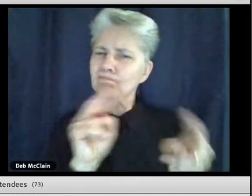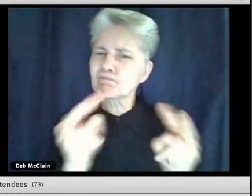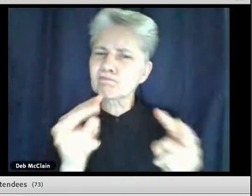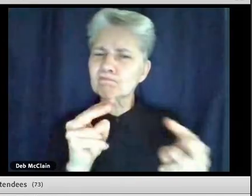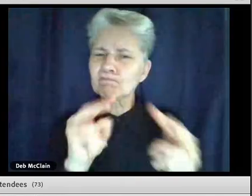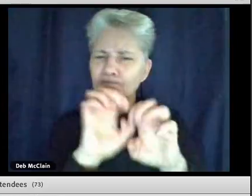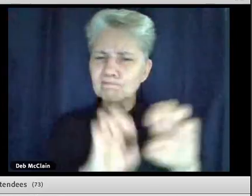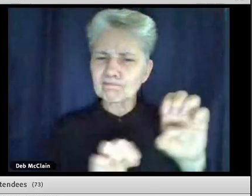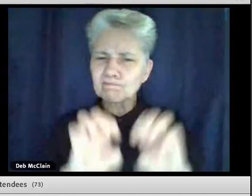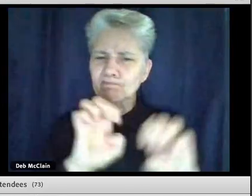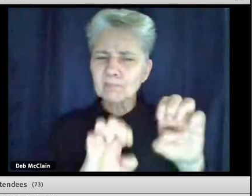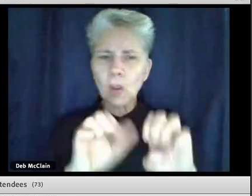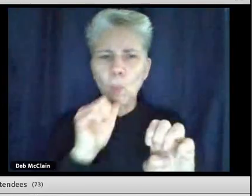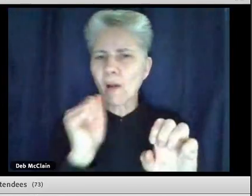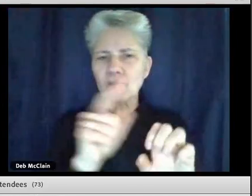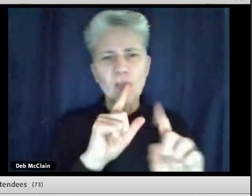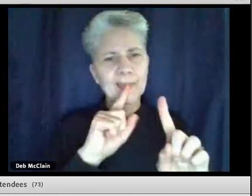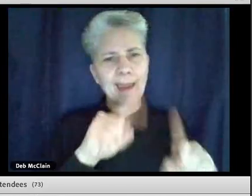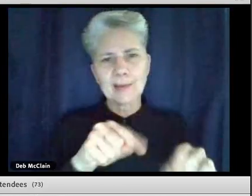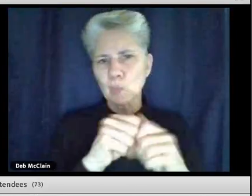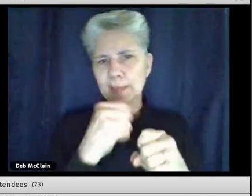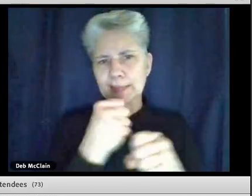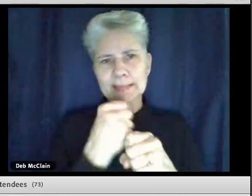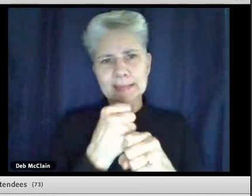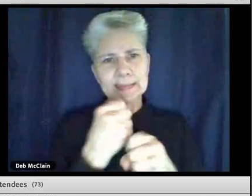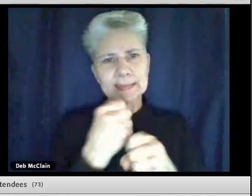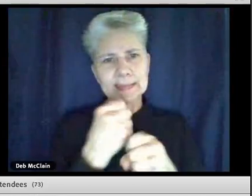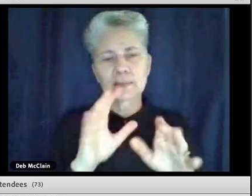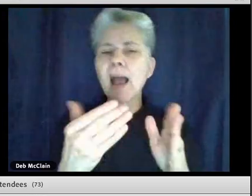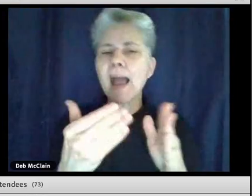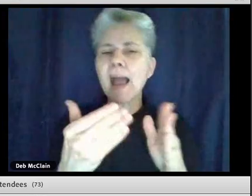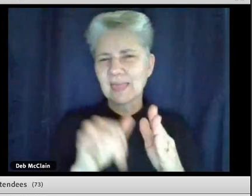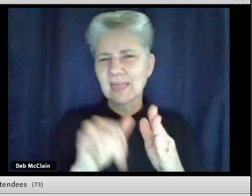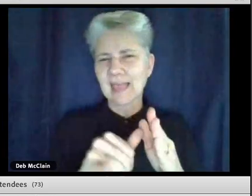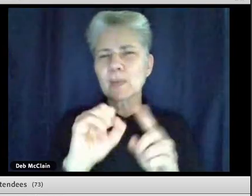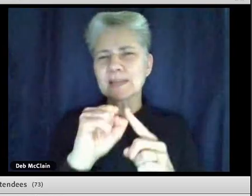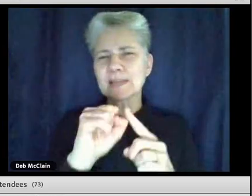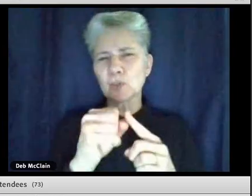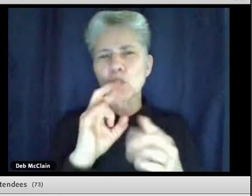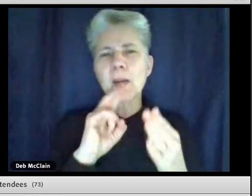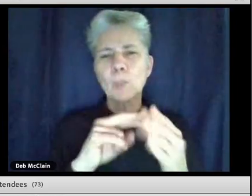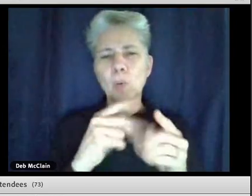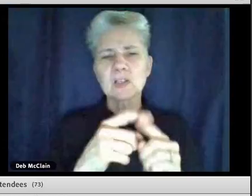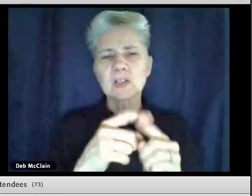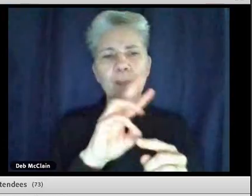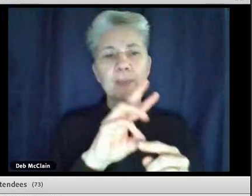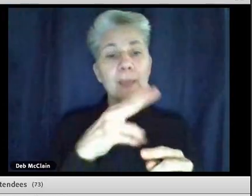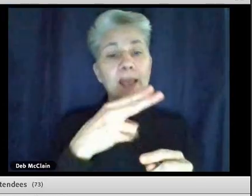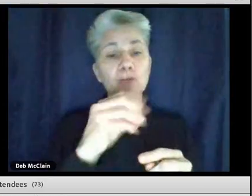because we don't have all the answers with these statistics. So again, those were the situation reports